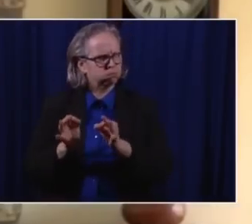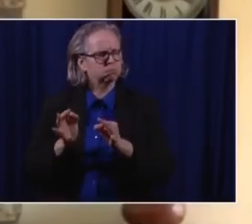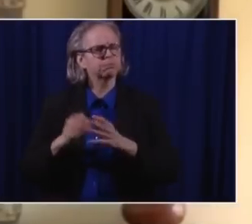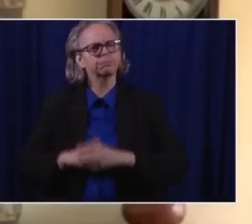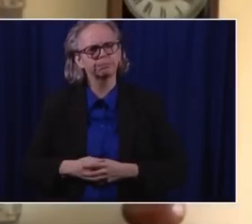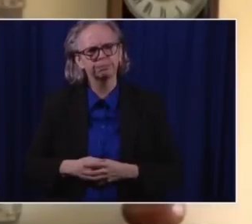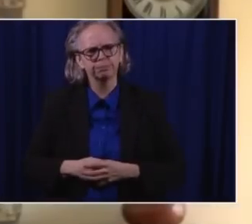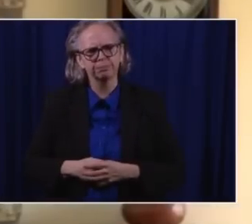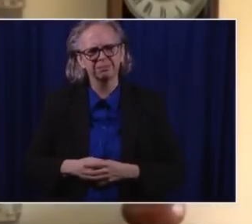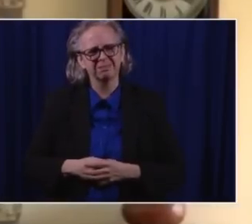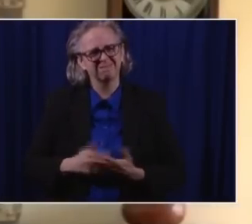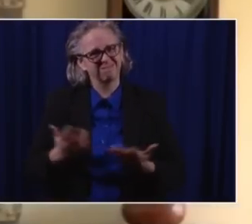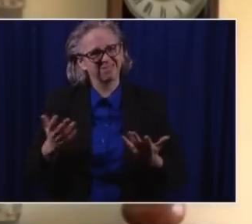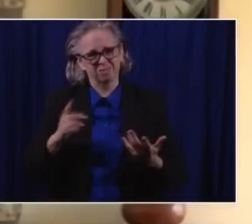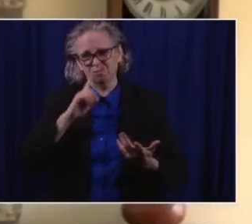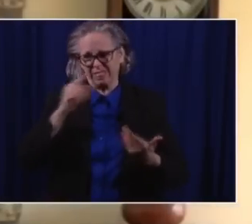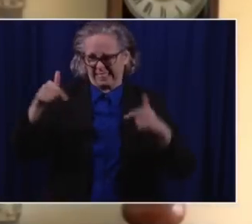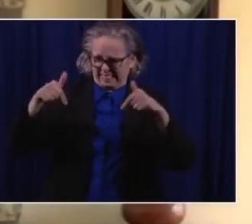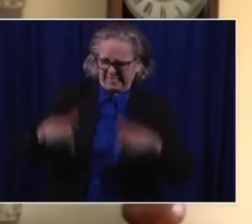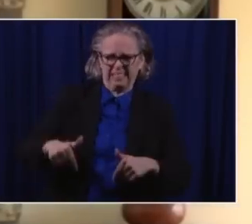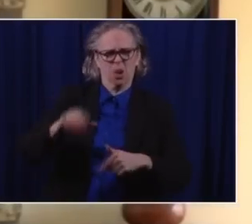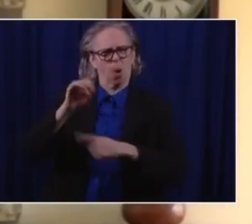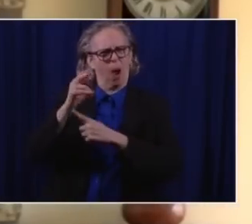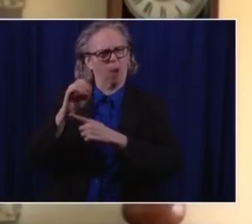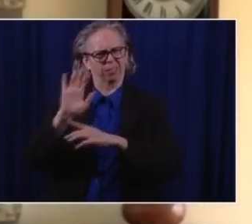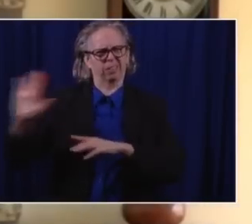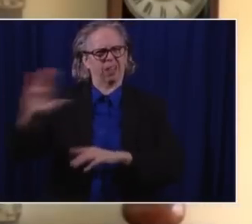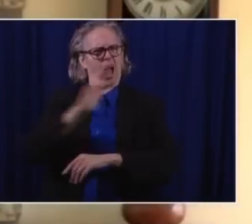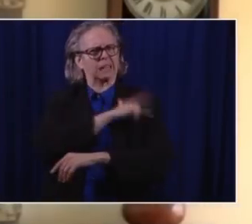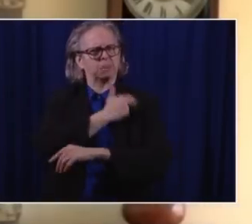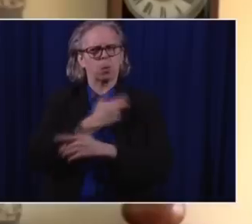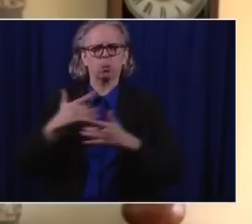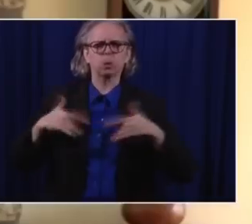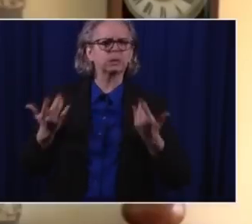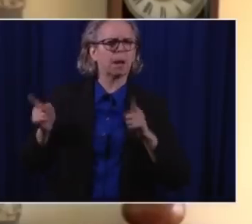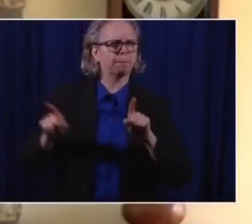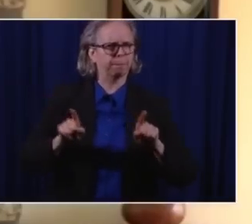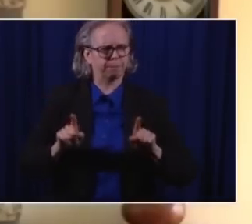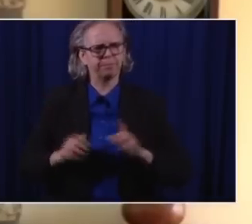moment. To them and they're going to be the ones who will. Answer the questions they'll be the ones you tell us exactly